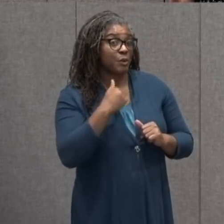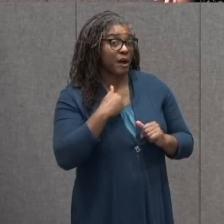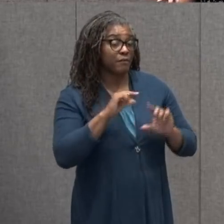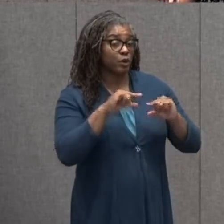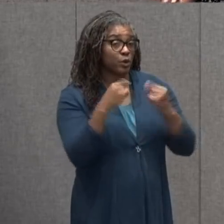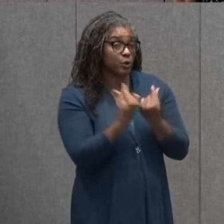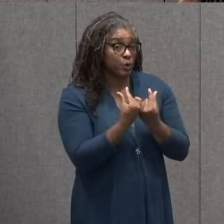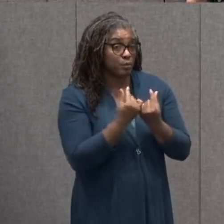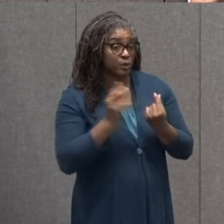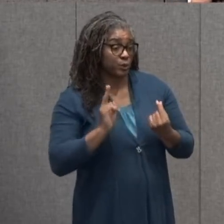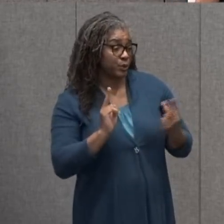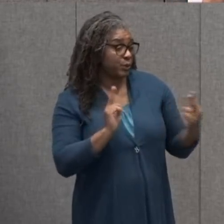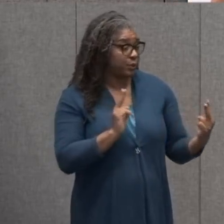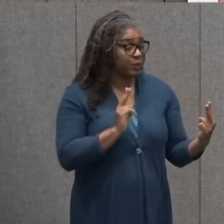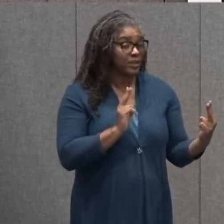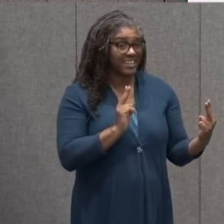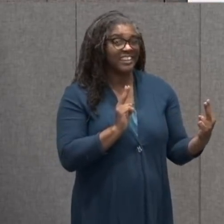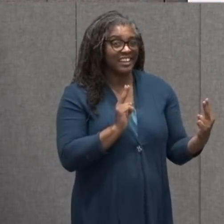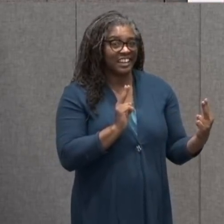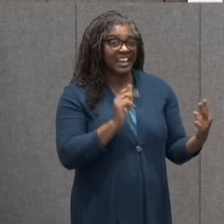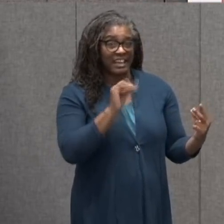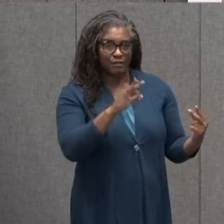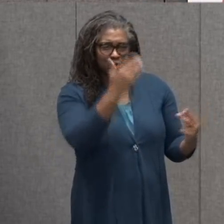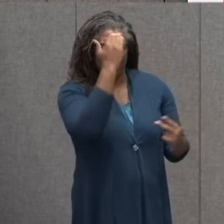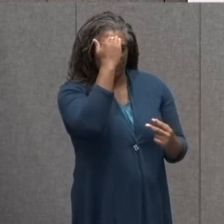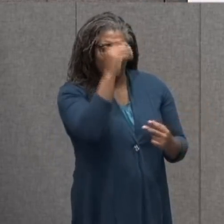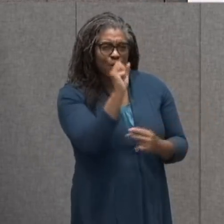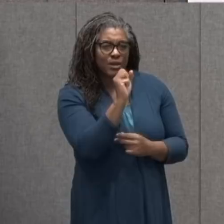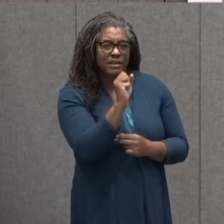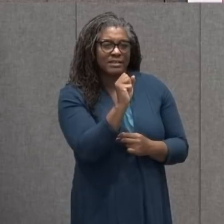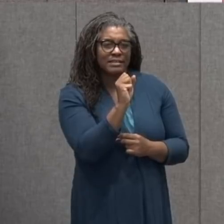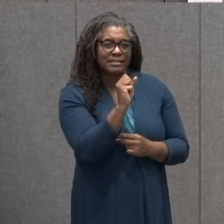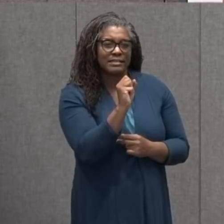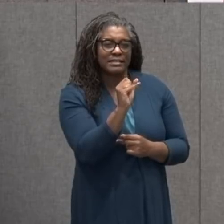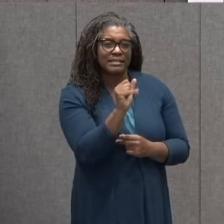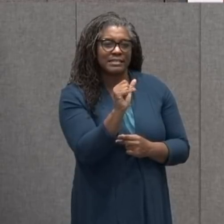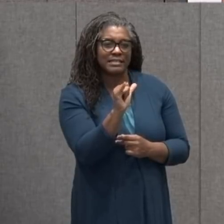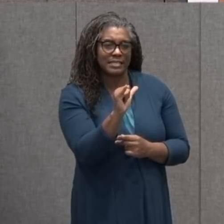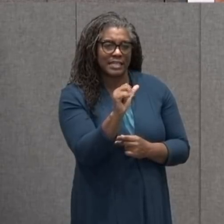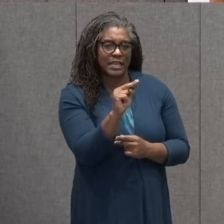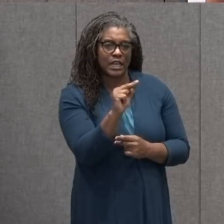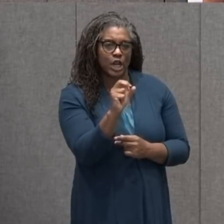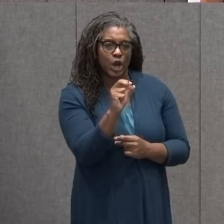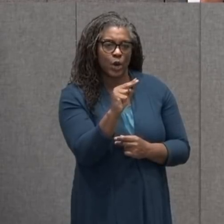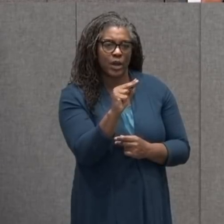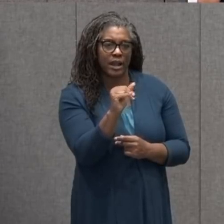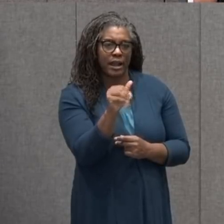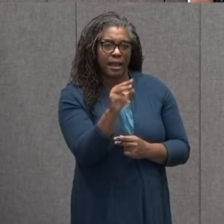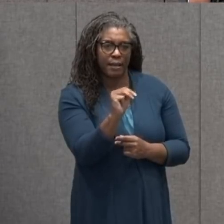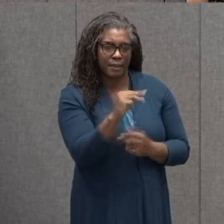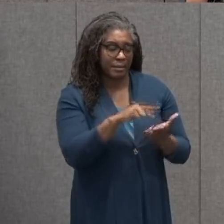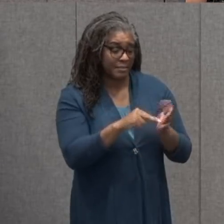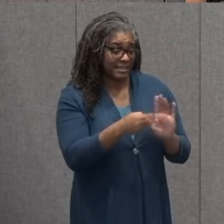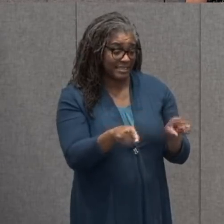with two groups, if you know your synonyms, your antonyms, and a sentence, you can get a lot of points that way.